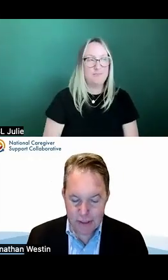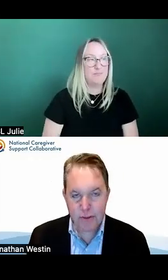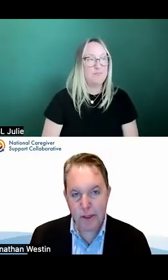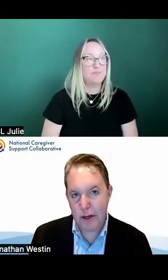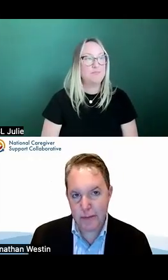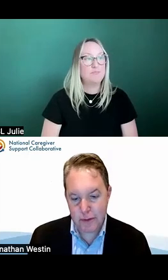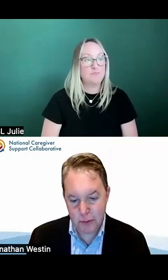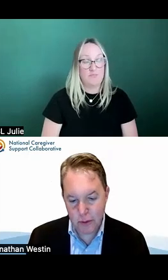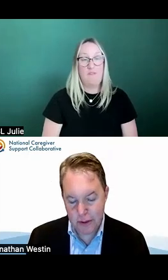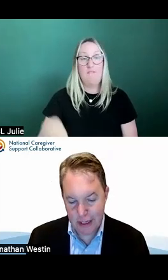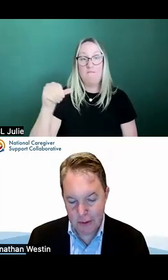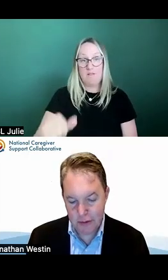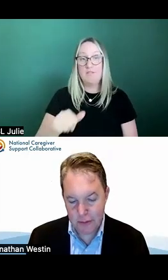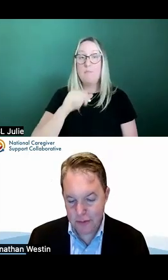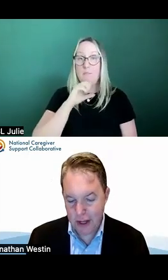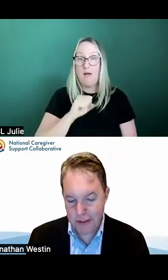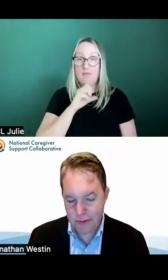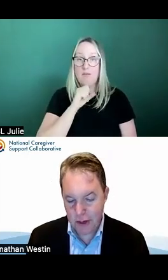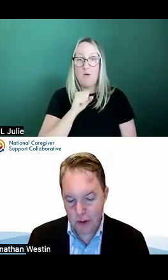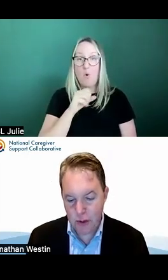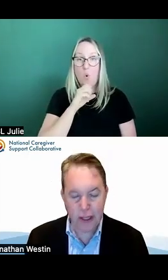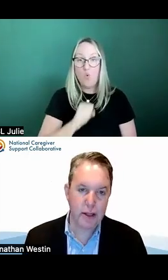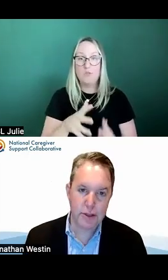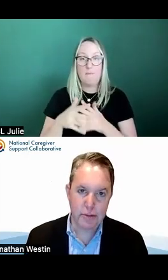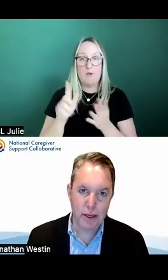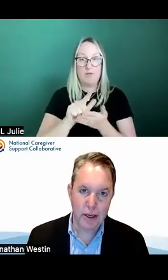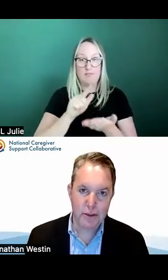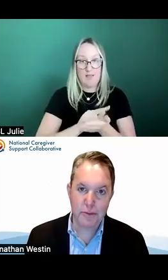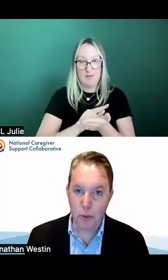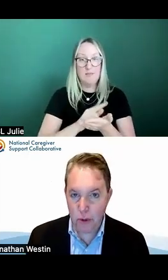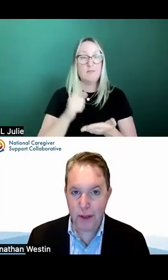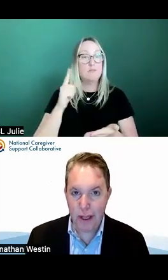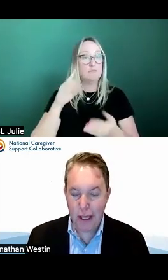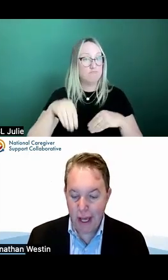National Caregiver Support Collaborative provides greater recognition, support,